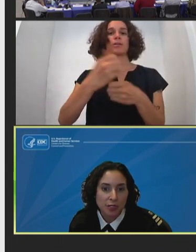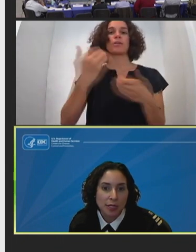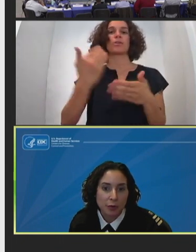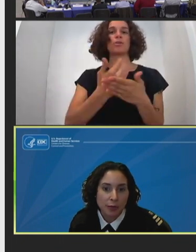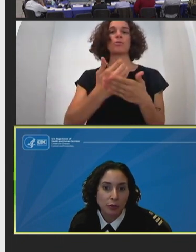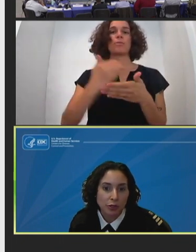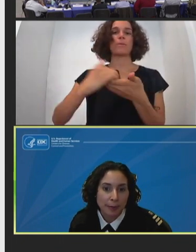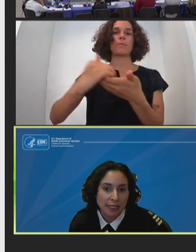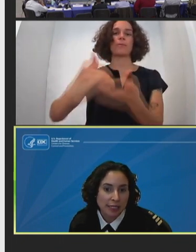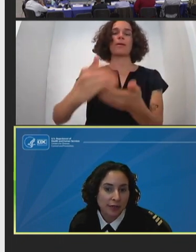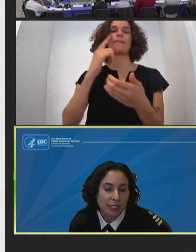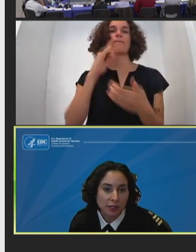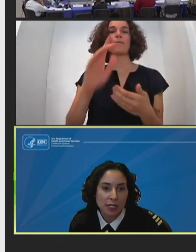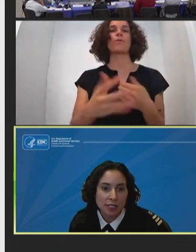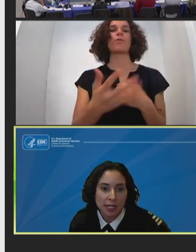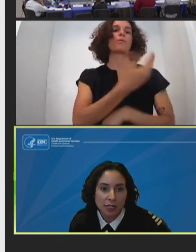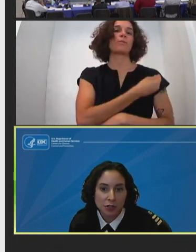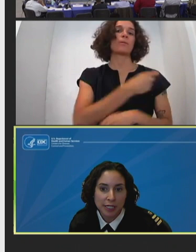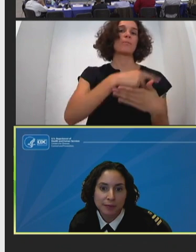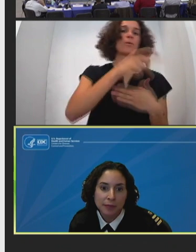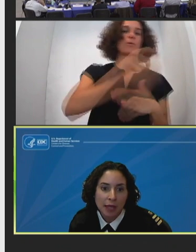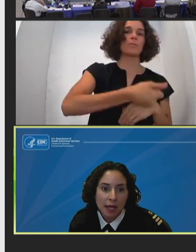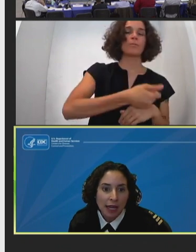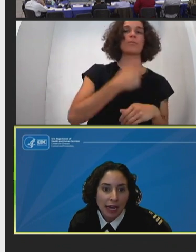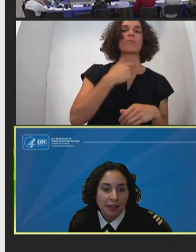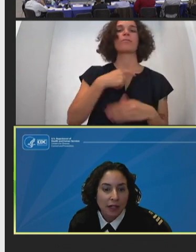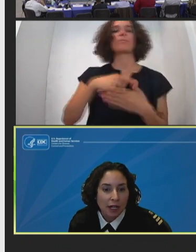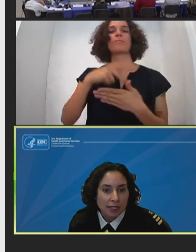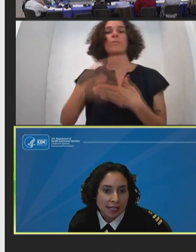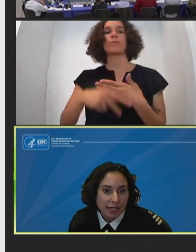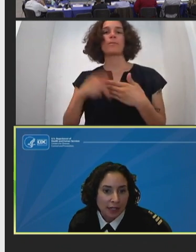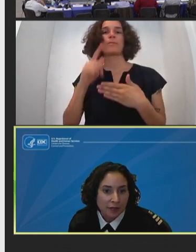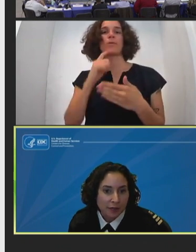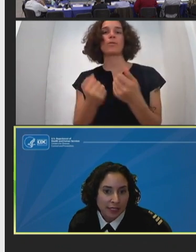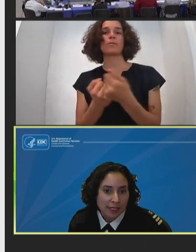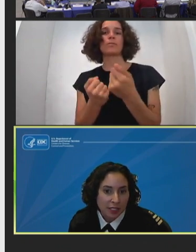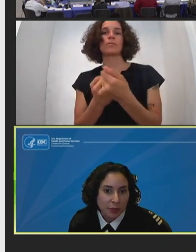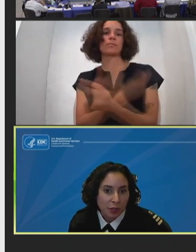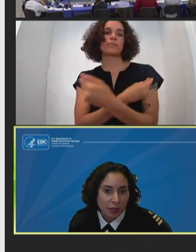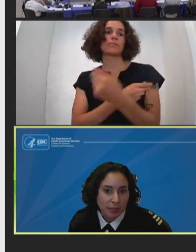supplement program activities across the country. At the onset of the vaccination program, these